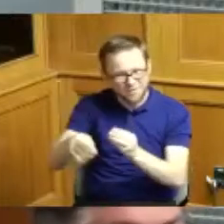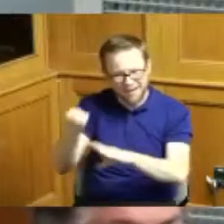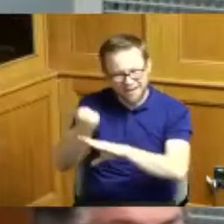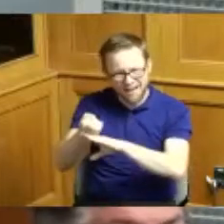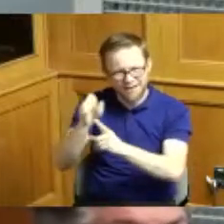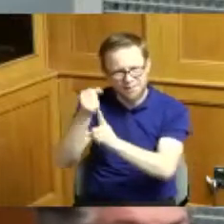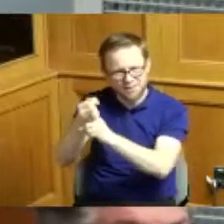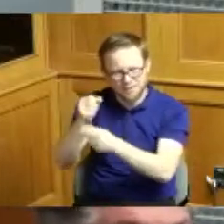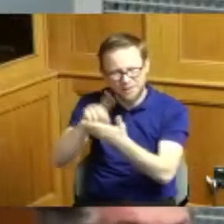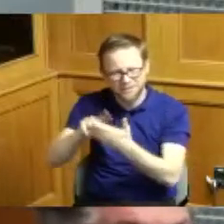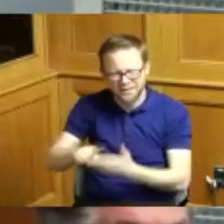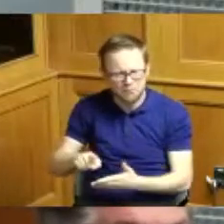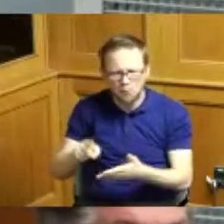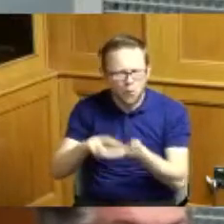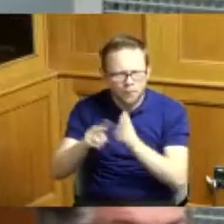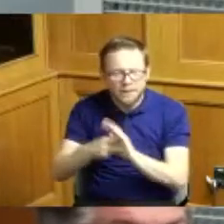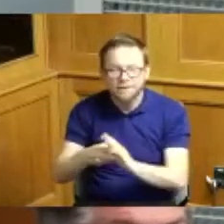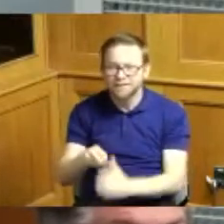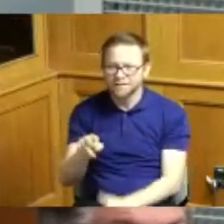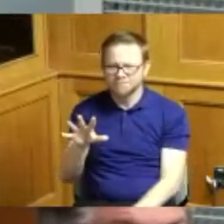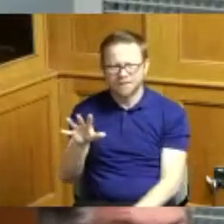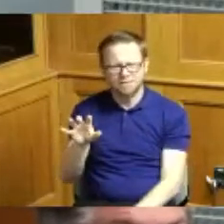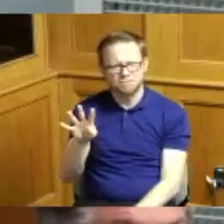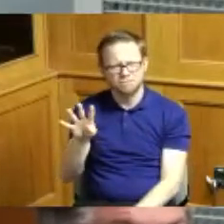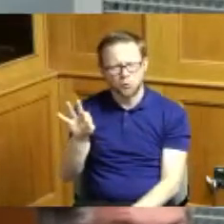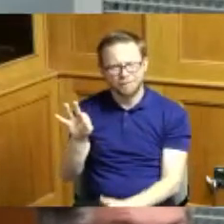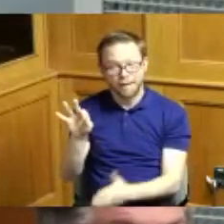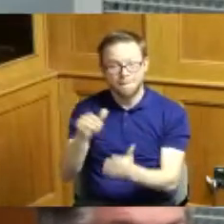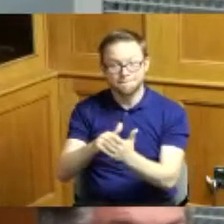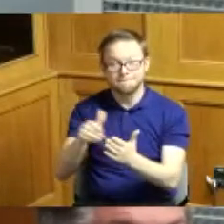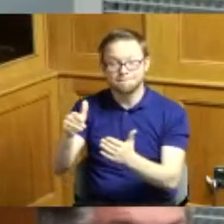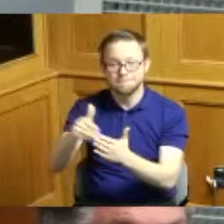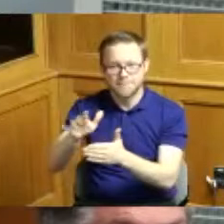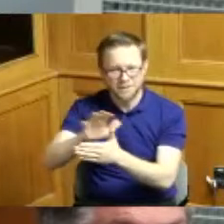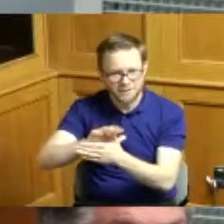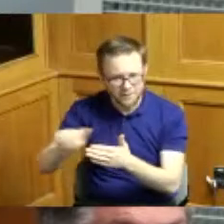they claim 449 million dollars of economic impact what they want people to think is that means